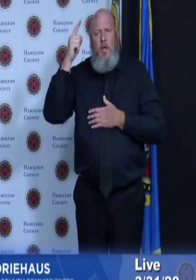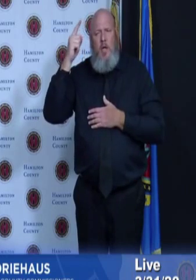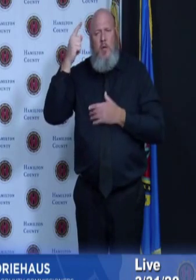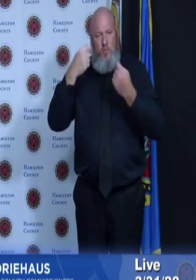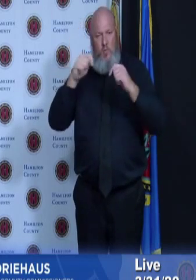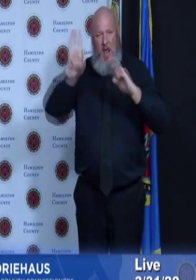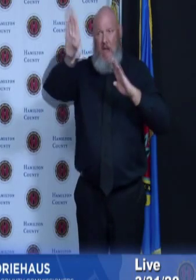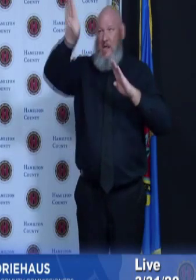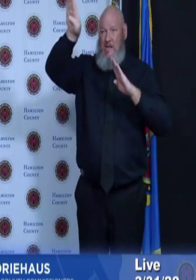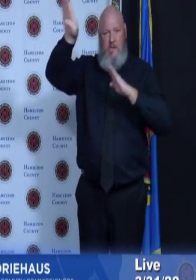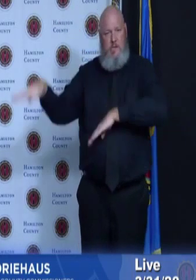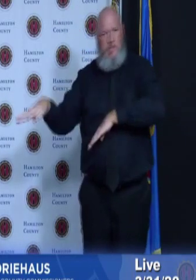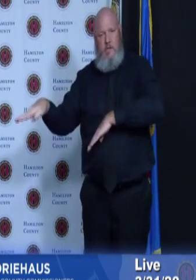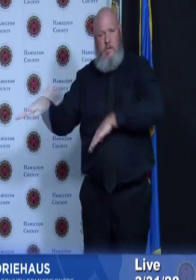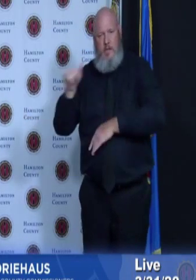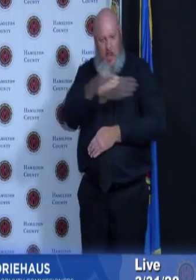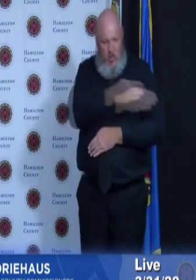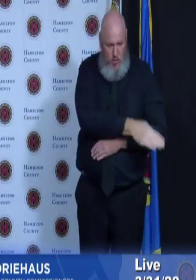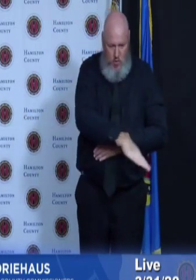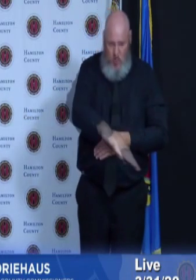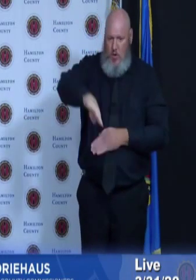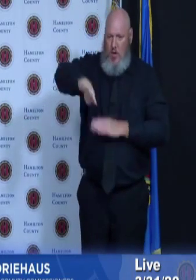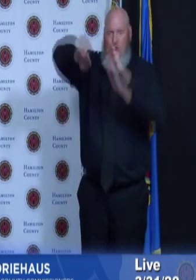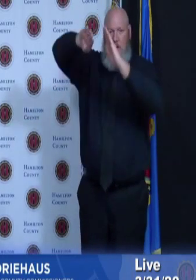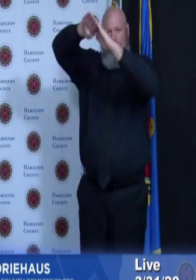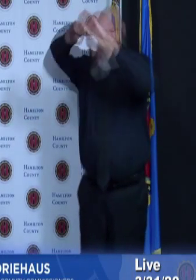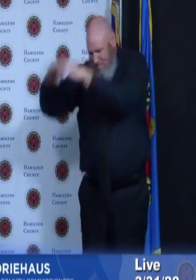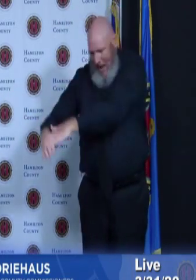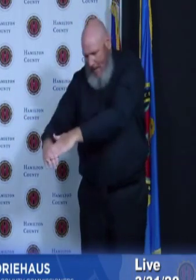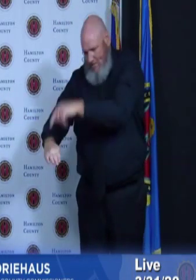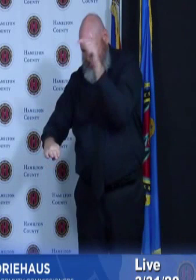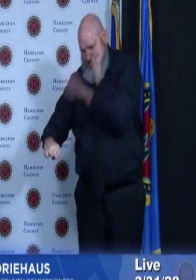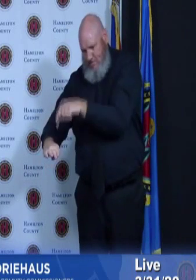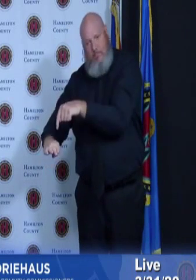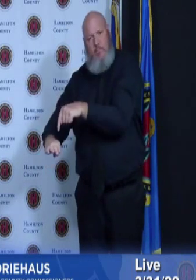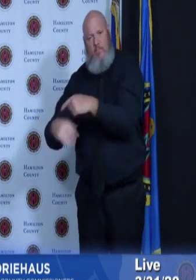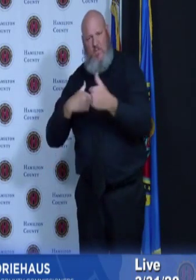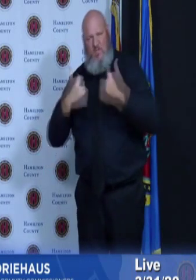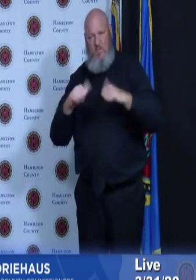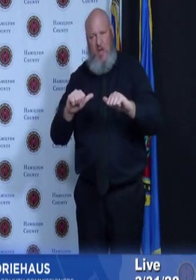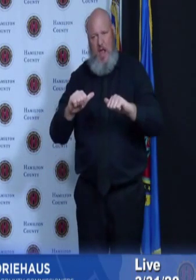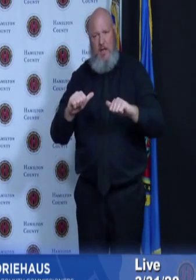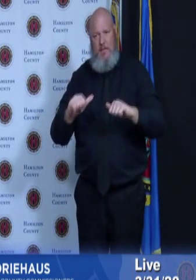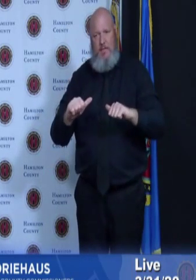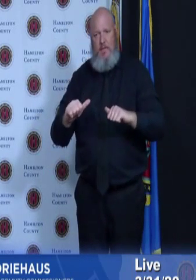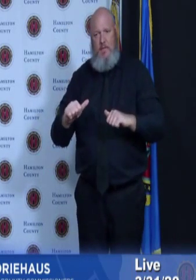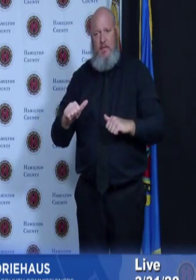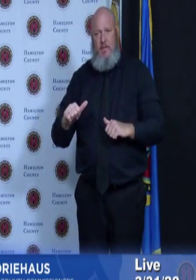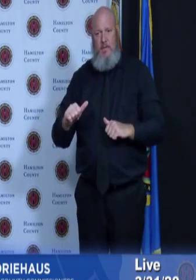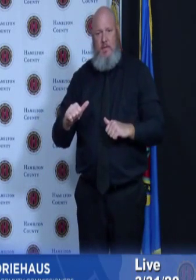mention that today commissioner and so I want to remind people how important it